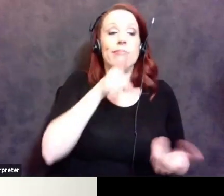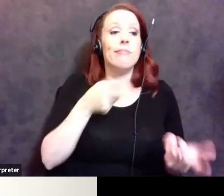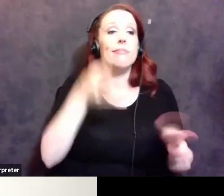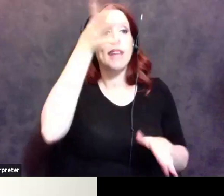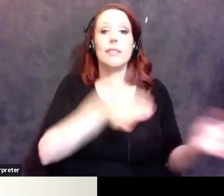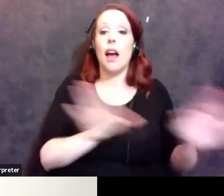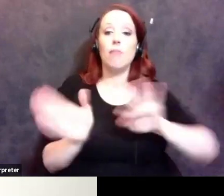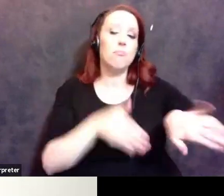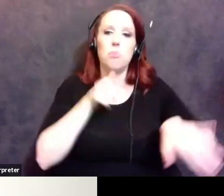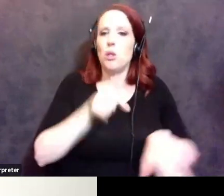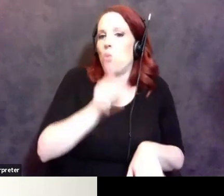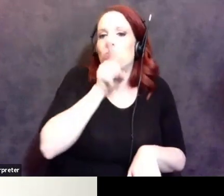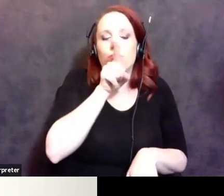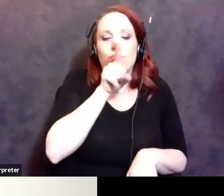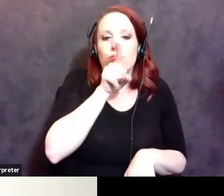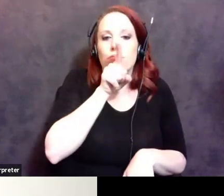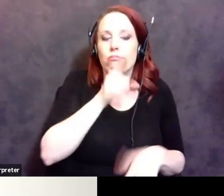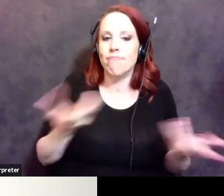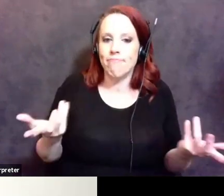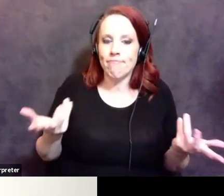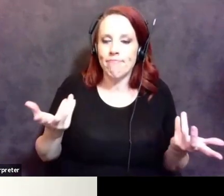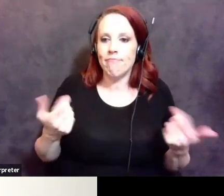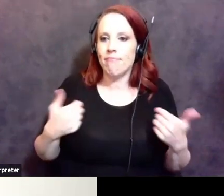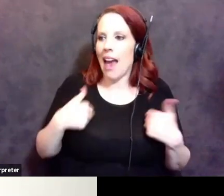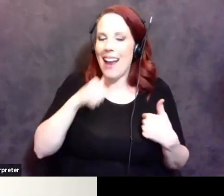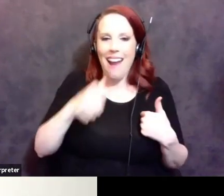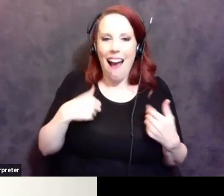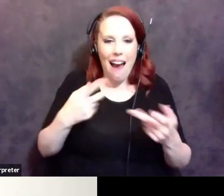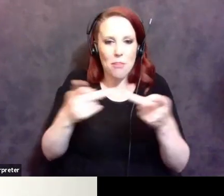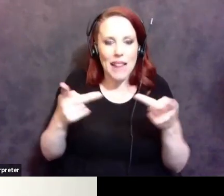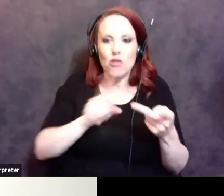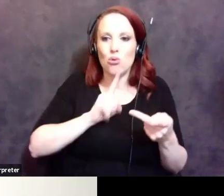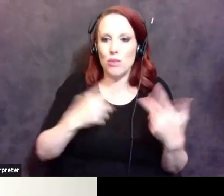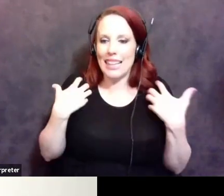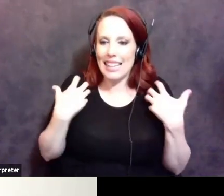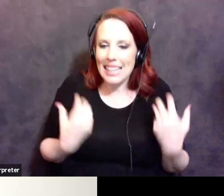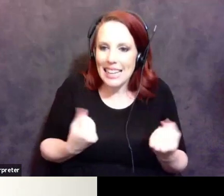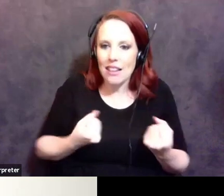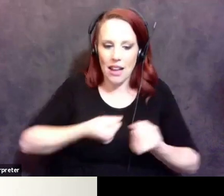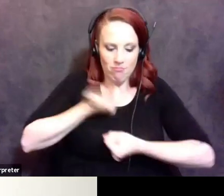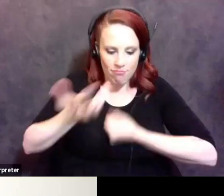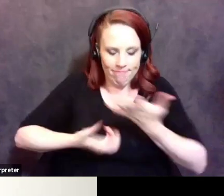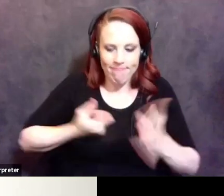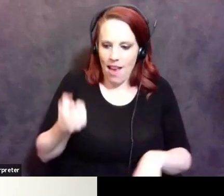new day. I didn't really have spaces to really heal and understand what happened so fast